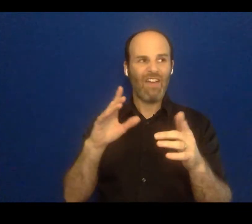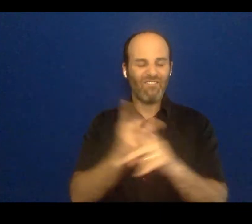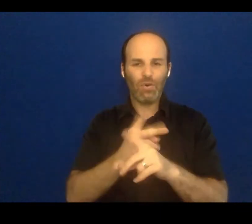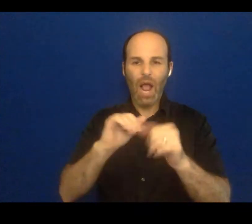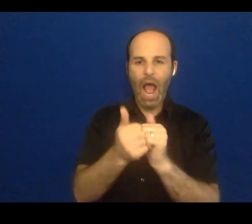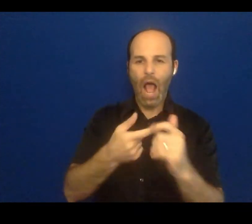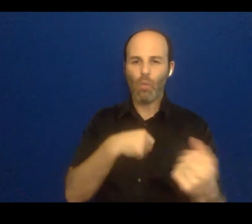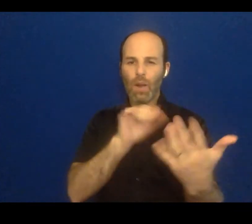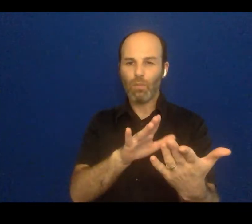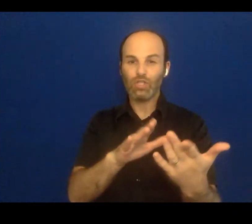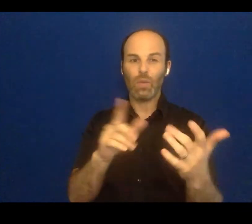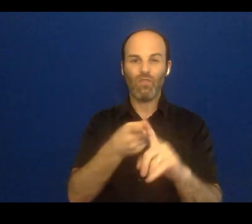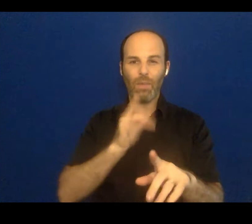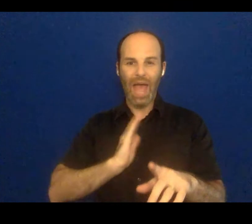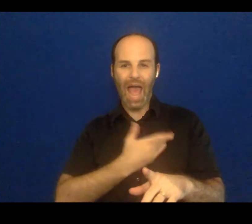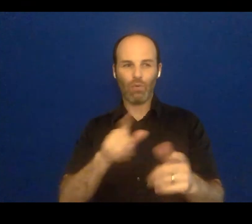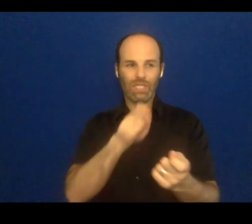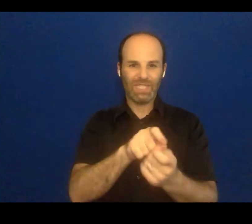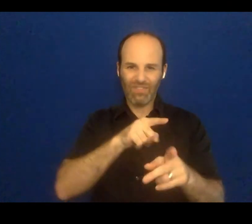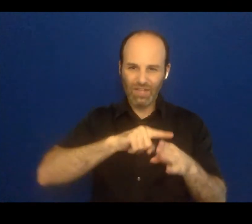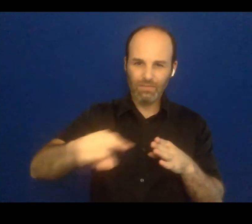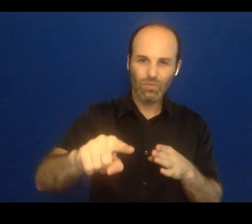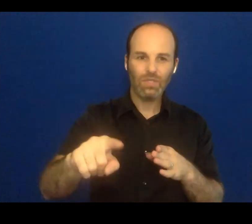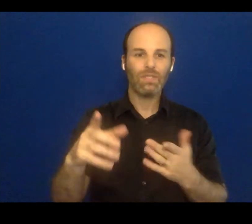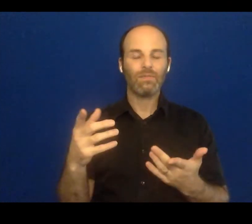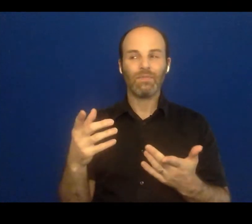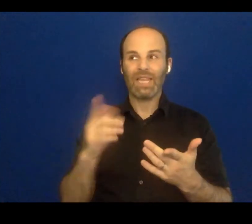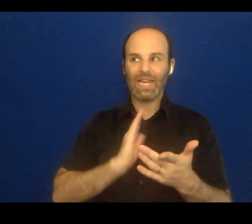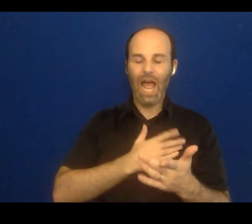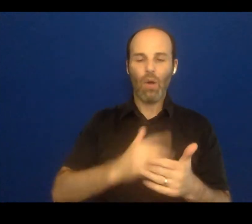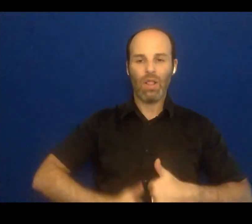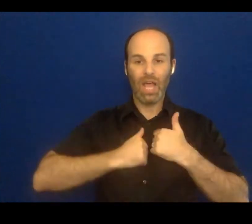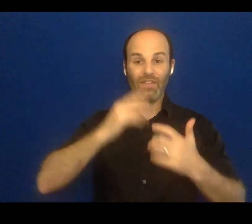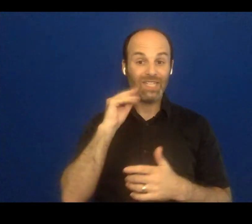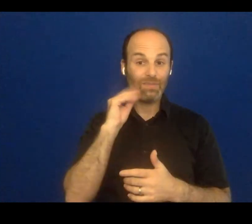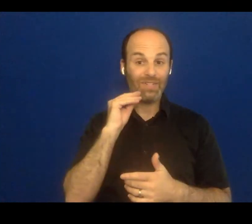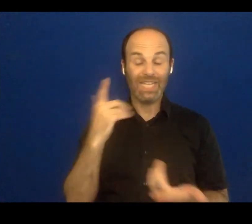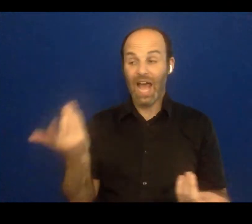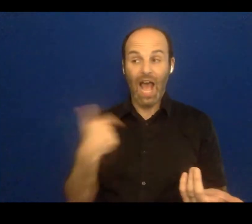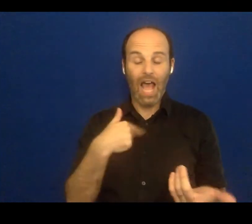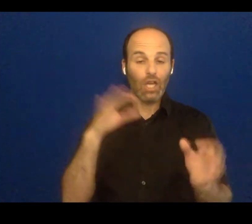TO APPROACH THEM. AGAIN, THAT WAS SOMETHING THAT I HAD NO IDEA EXISTED AND AT THIS